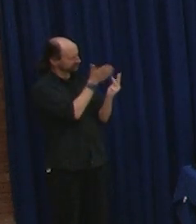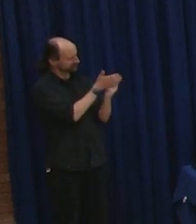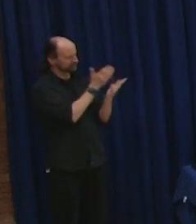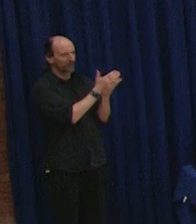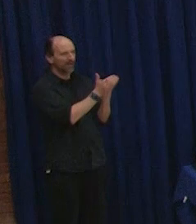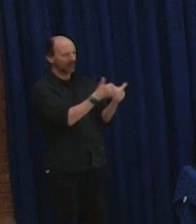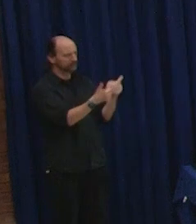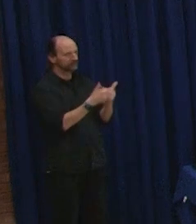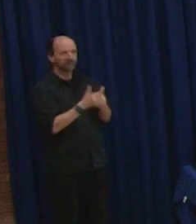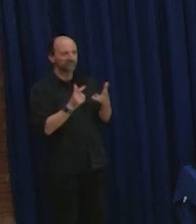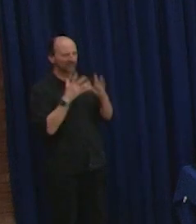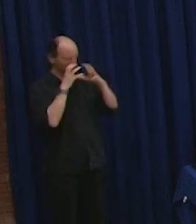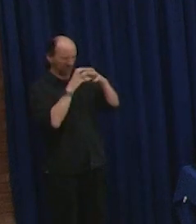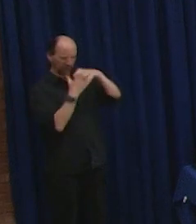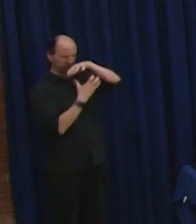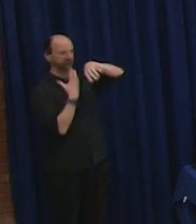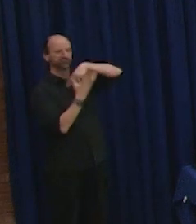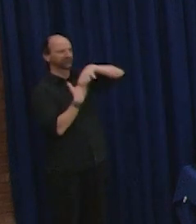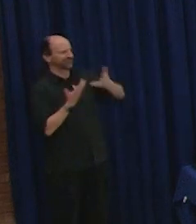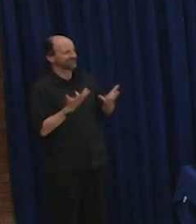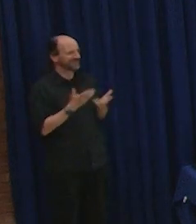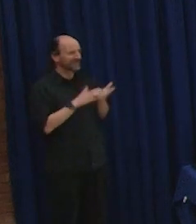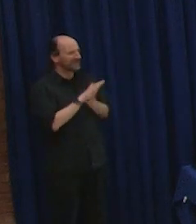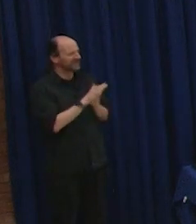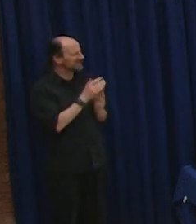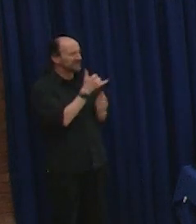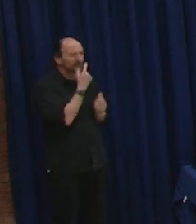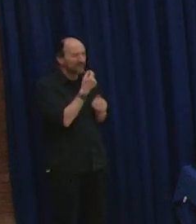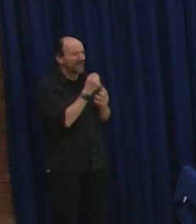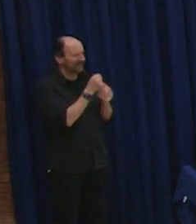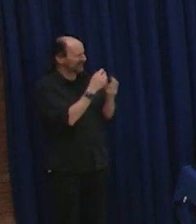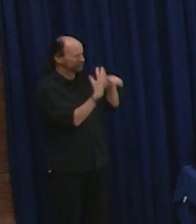supporting a person, an individual then we need to understand their cognitive profile,